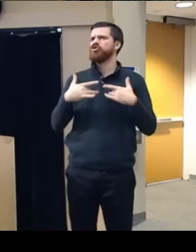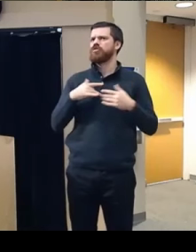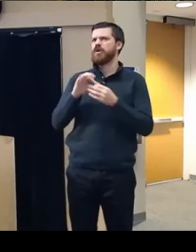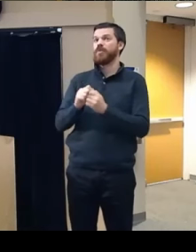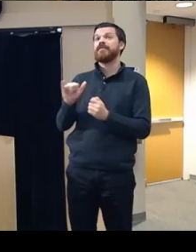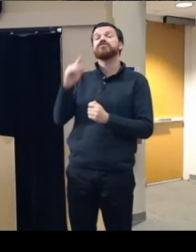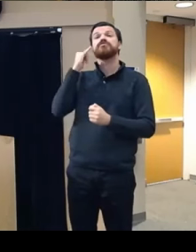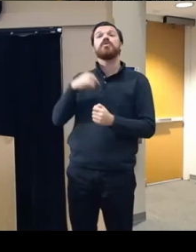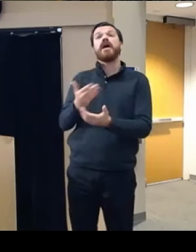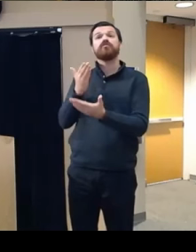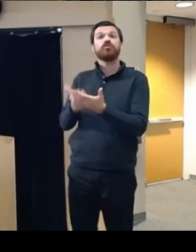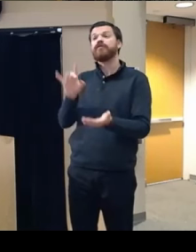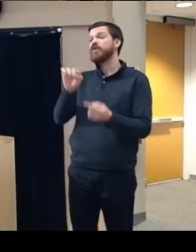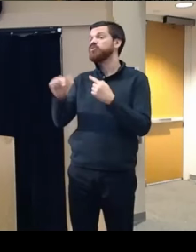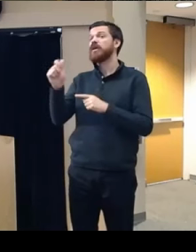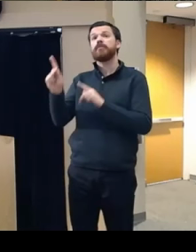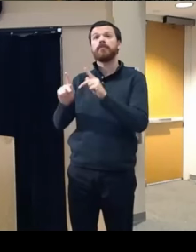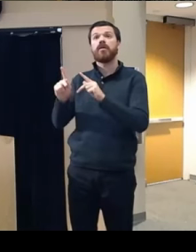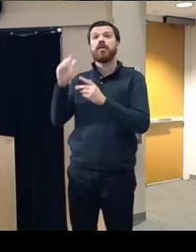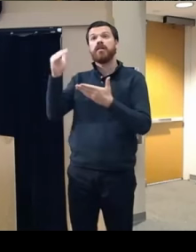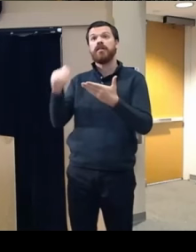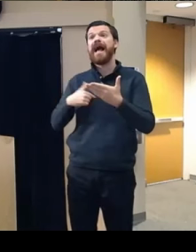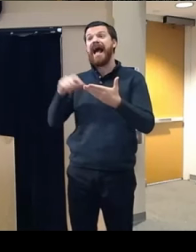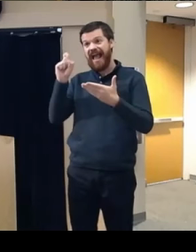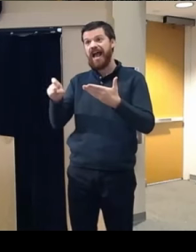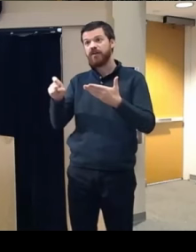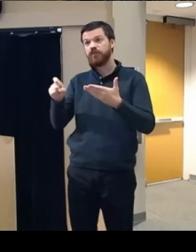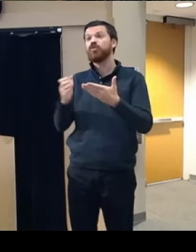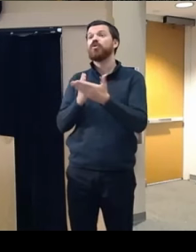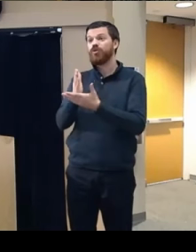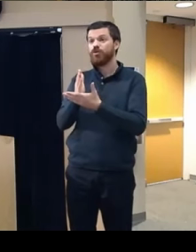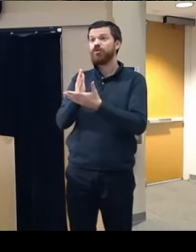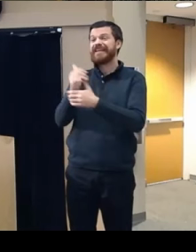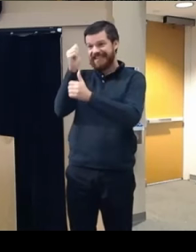have a group of 8 to 10 people I now need hun and pec through their treatment plan to figure